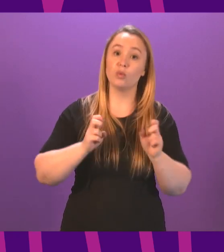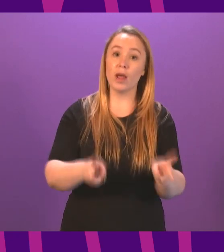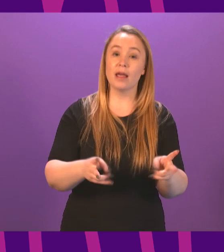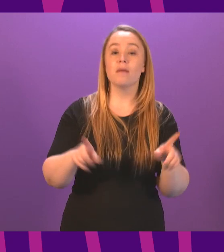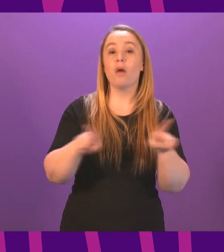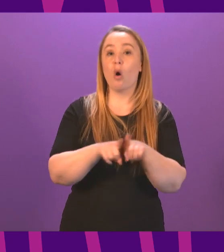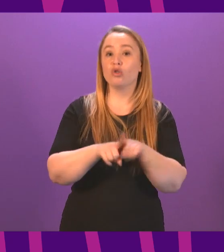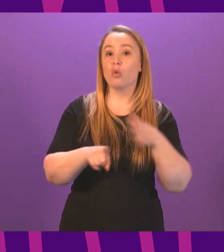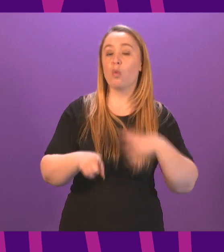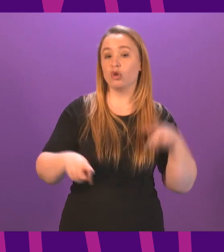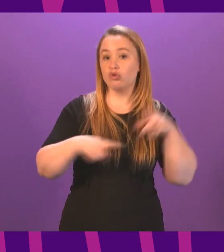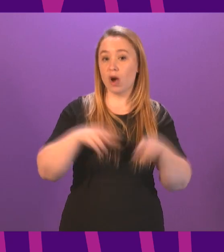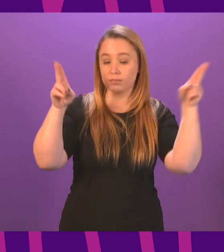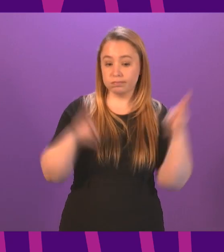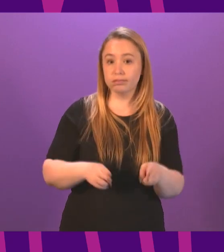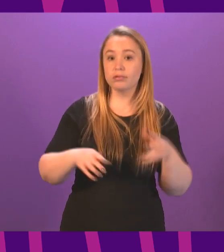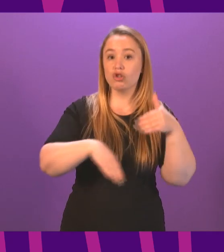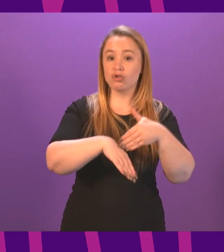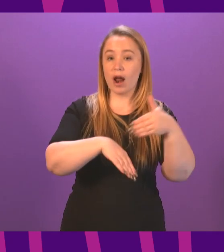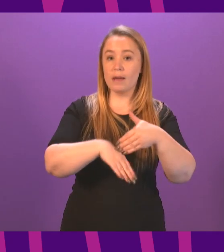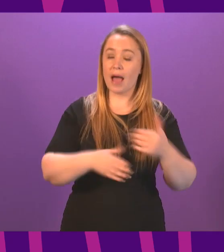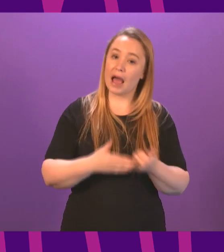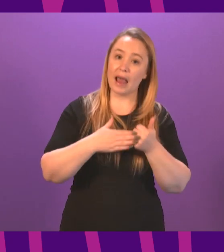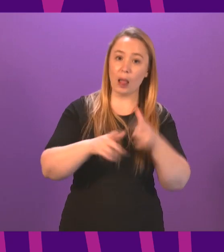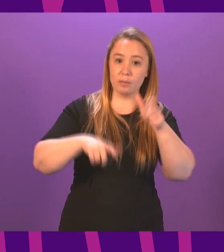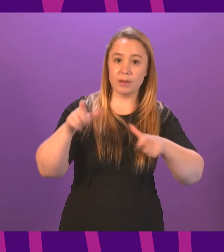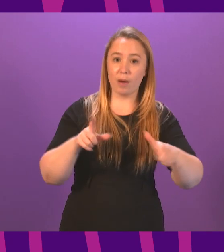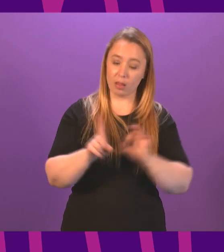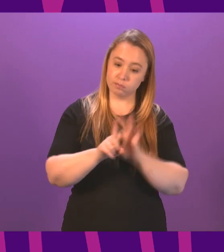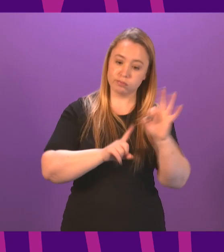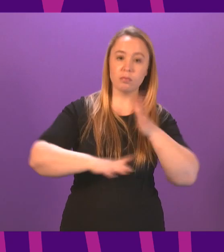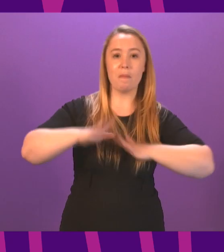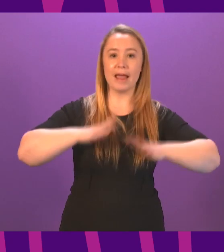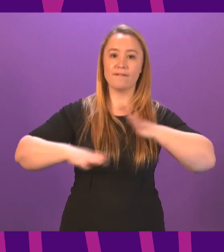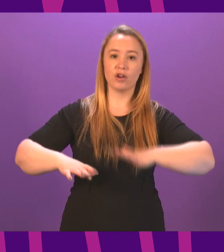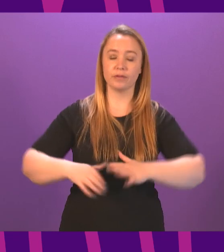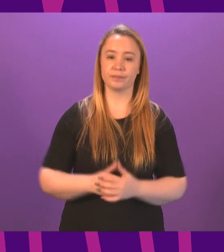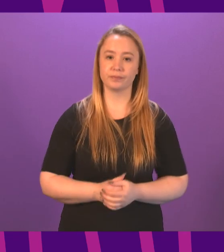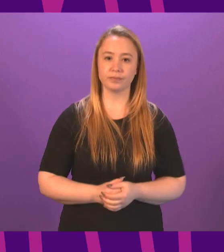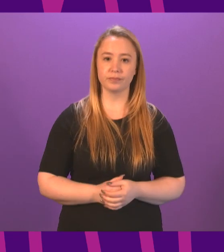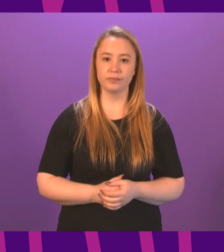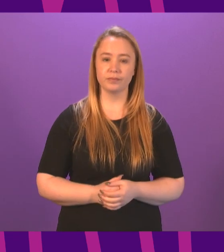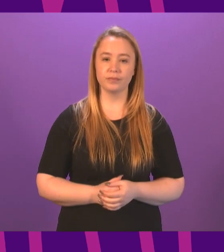Iain Gray (East Lothian) (Lab): Next week is the fourth annual estranged student